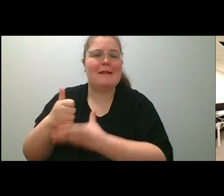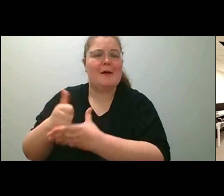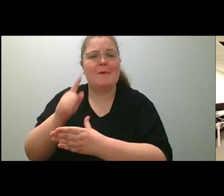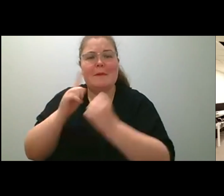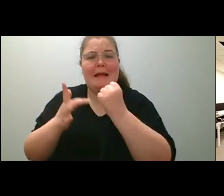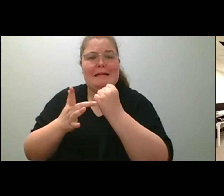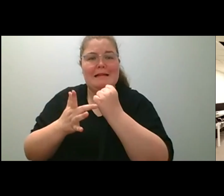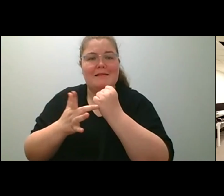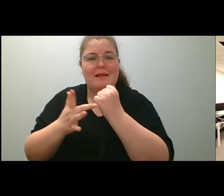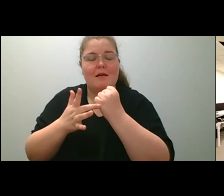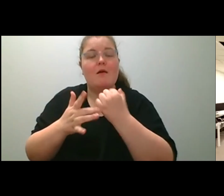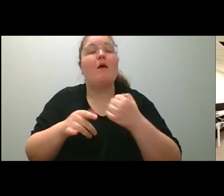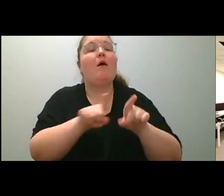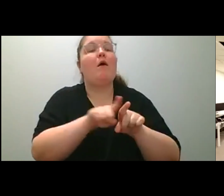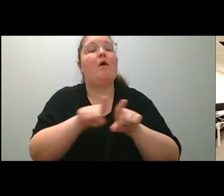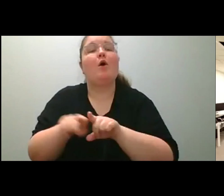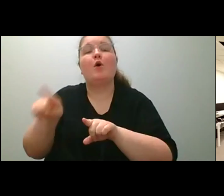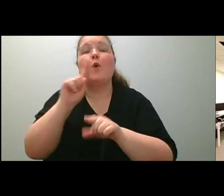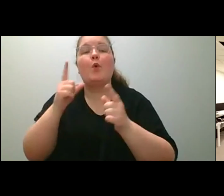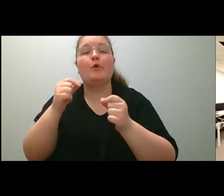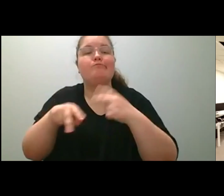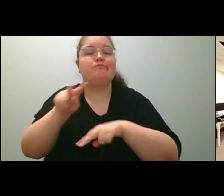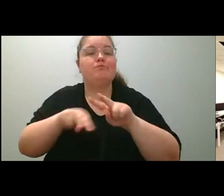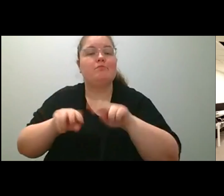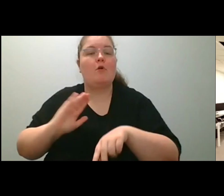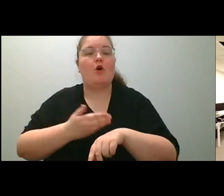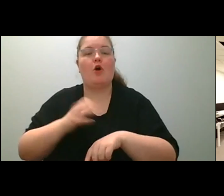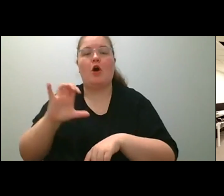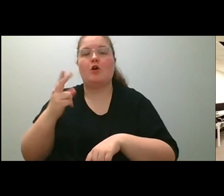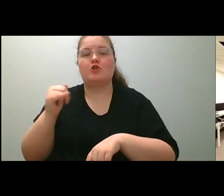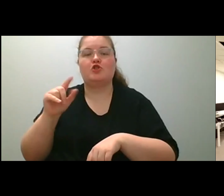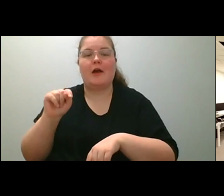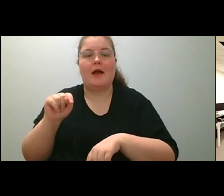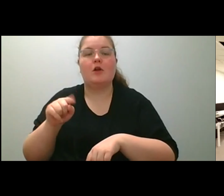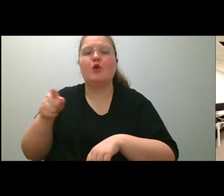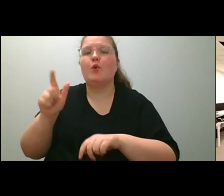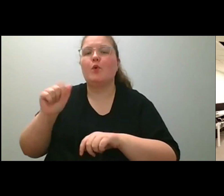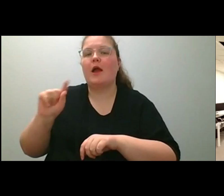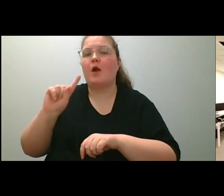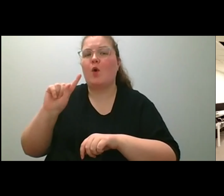and she will also monitor the chat for questions. We will go ahead and answer any questions you all have